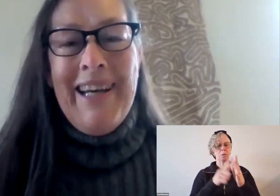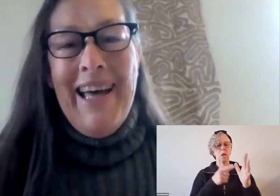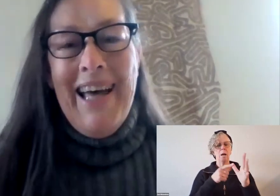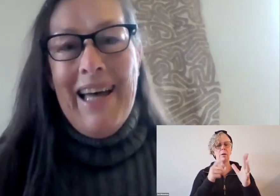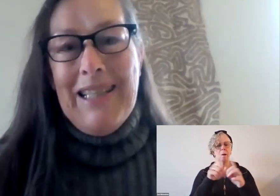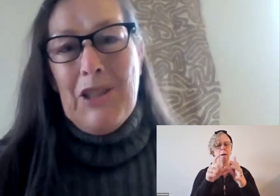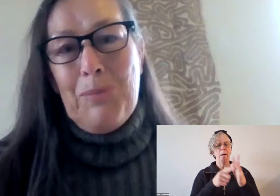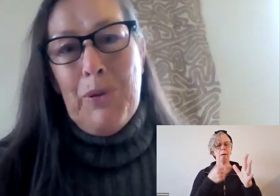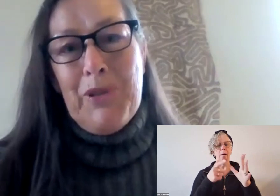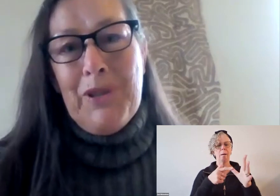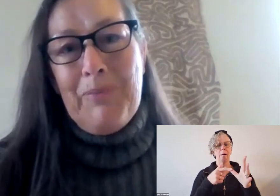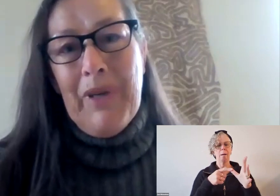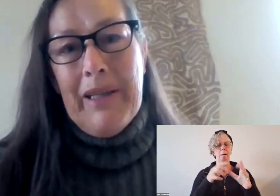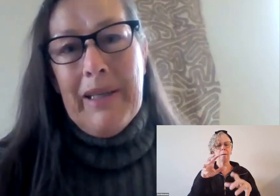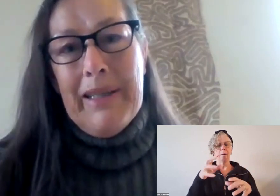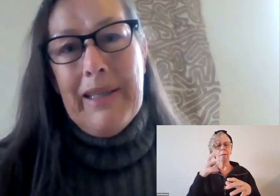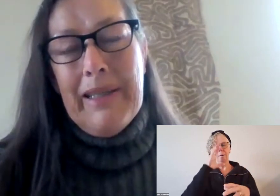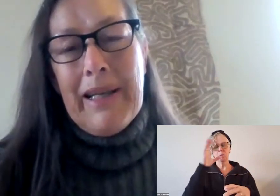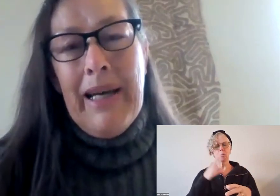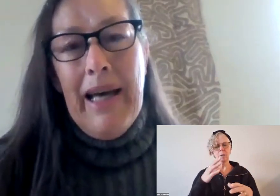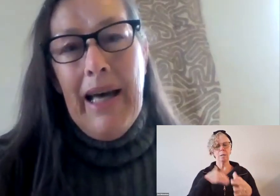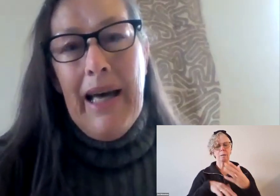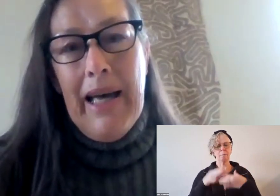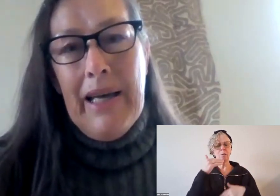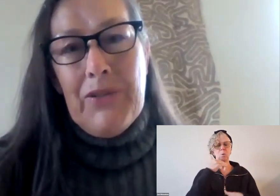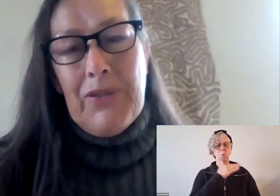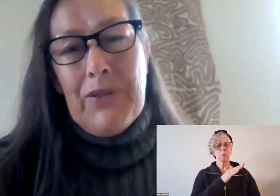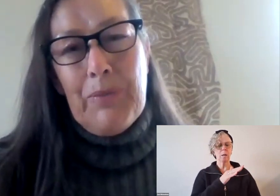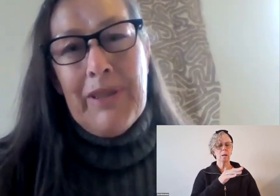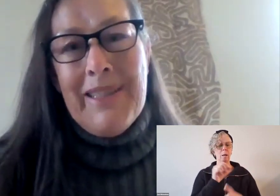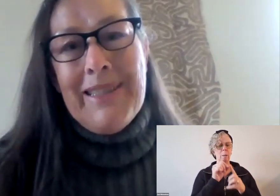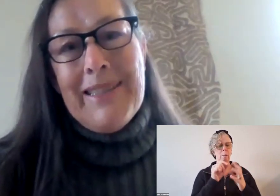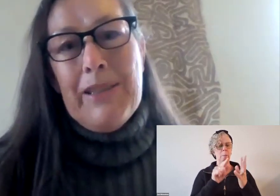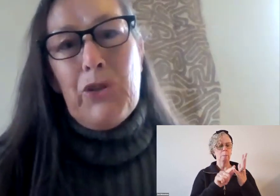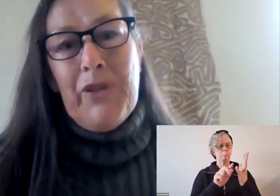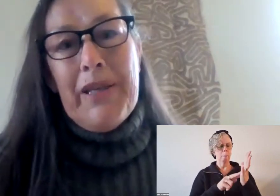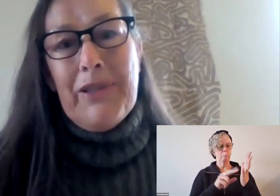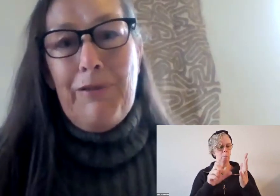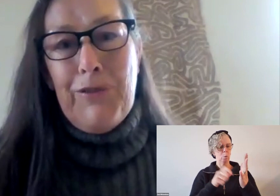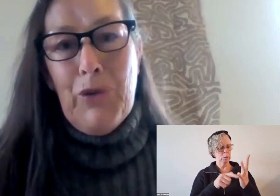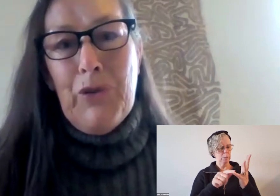And Punctum has existed since 2004.